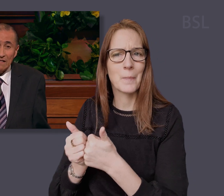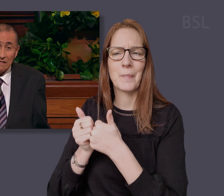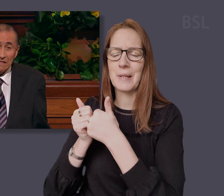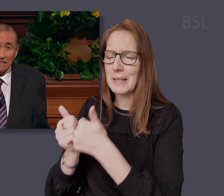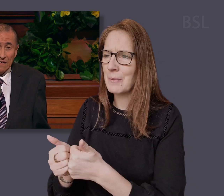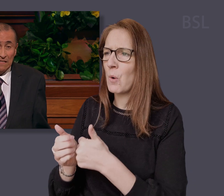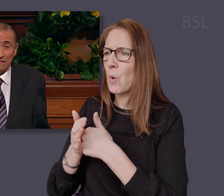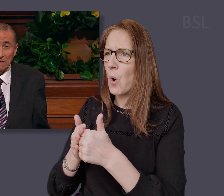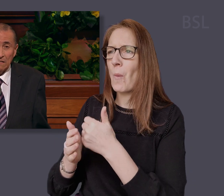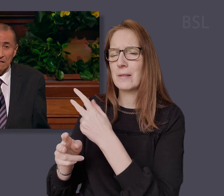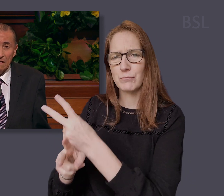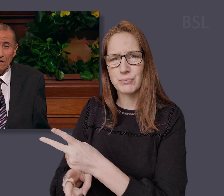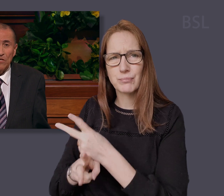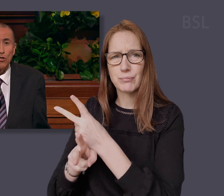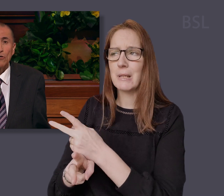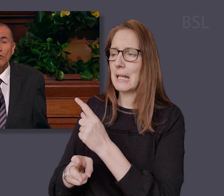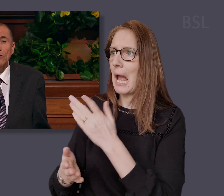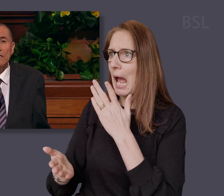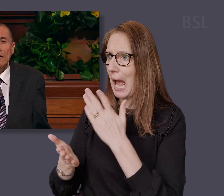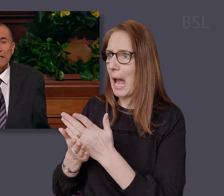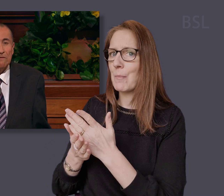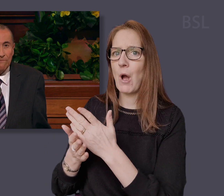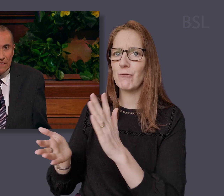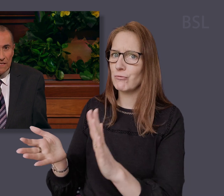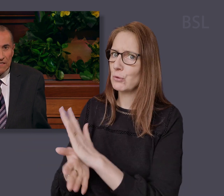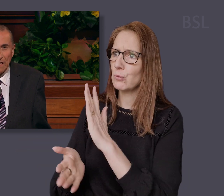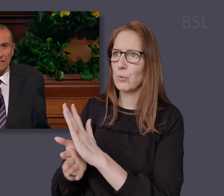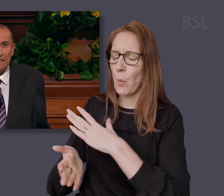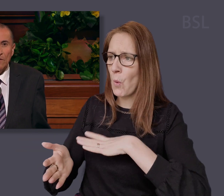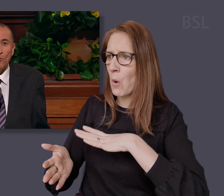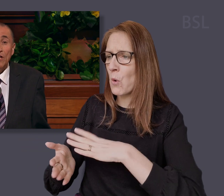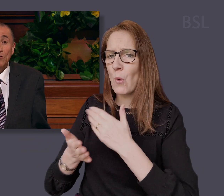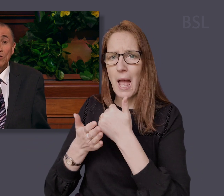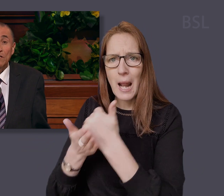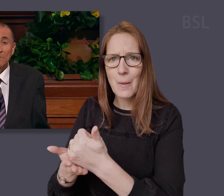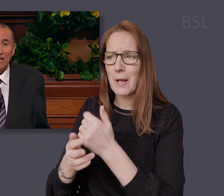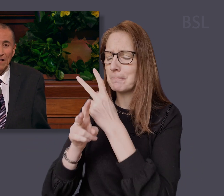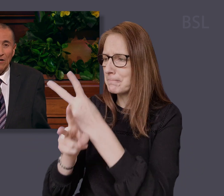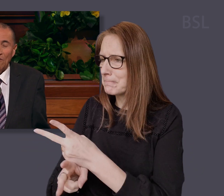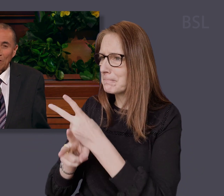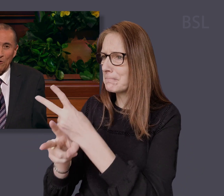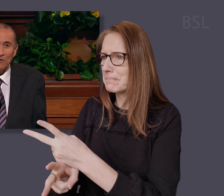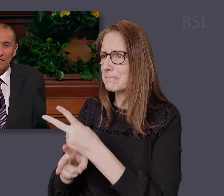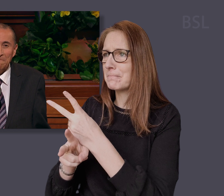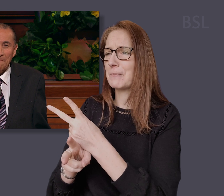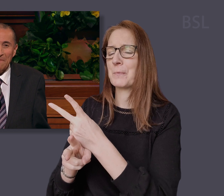He indeed rejoiced in feeding and tending the precious sheep of the Lord.